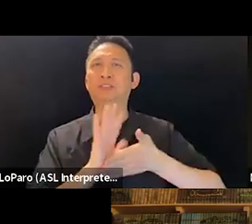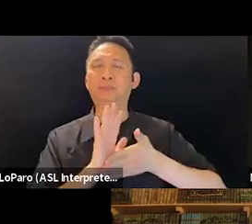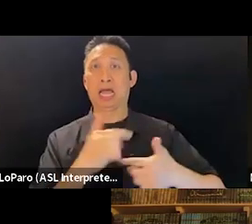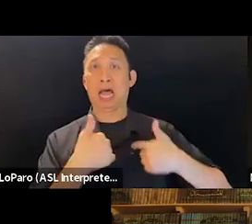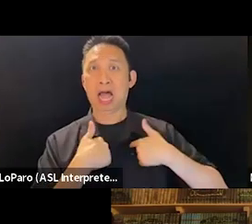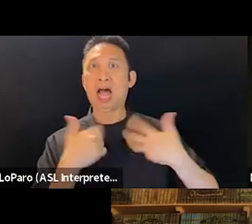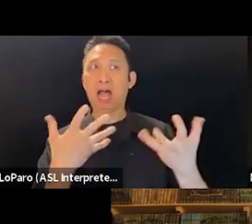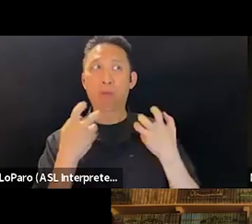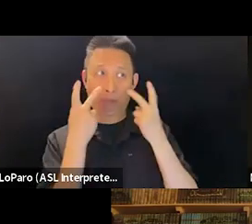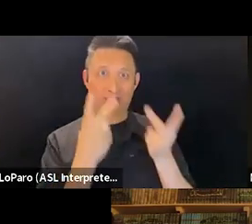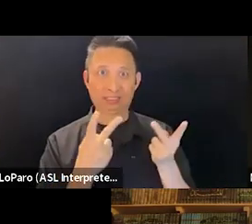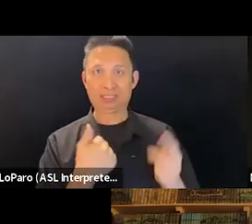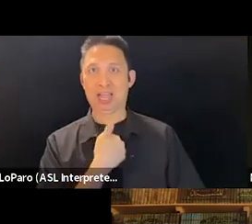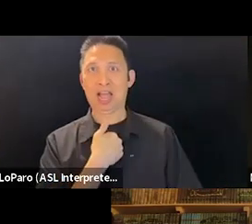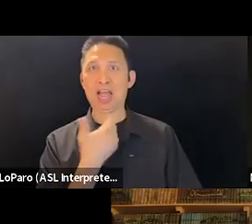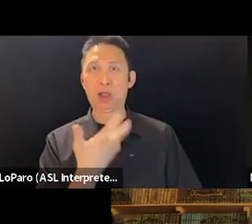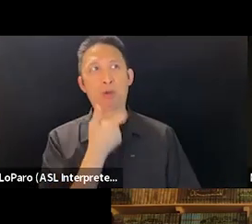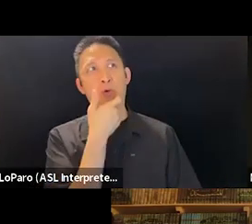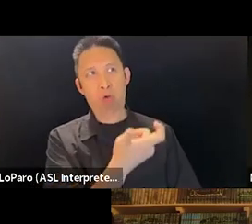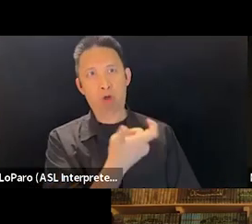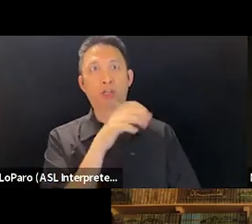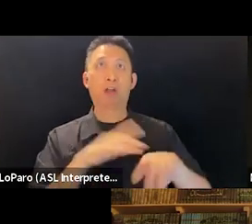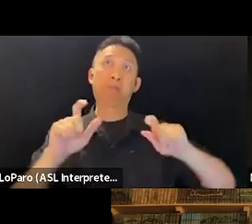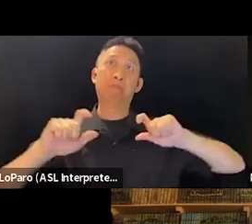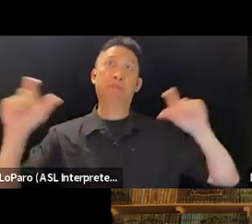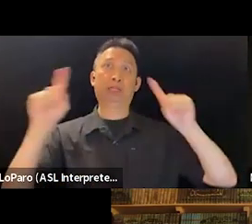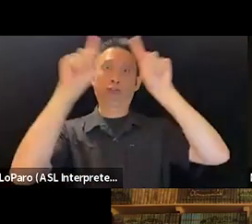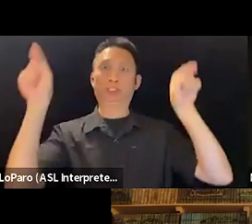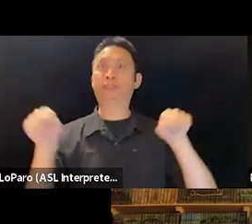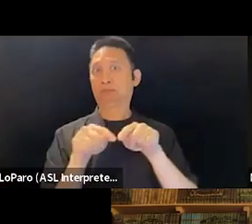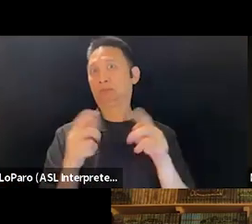and watch on a screen. When you are a broadcaster,